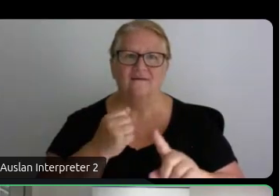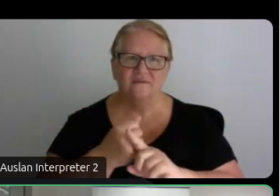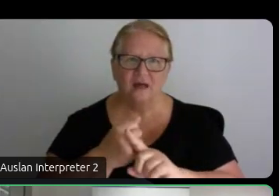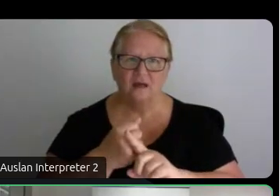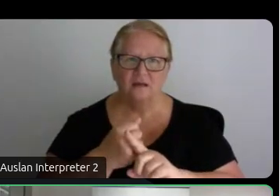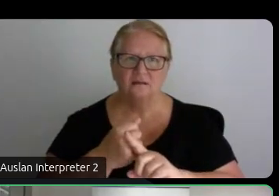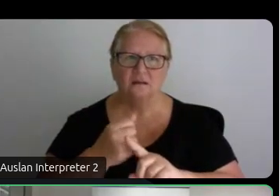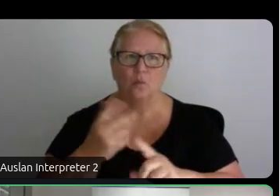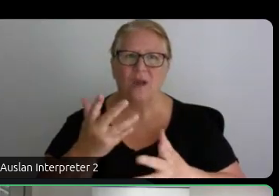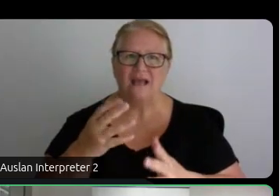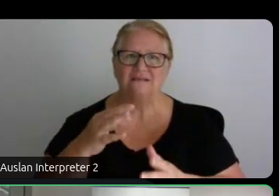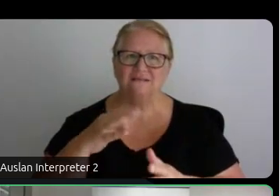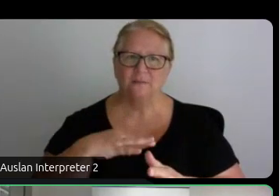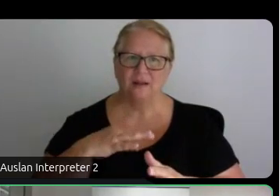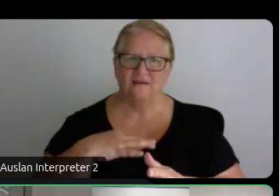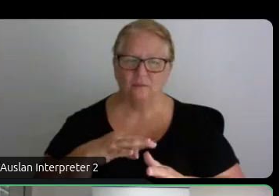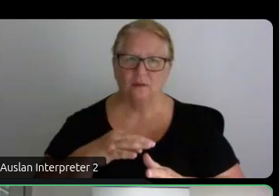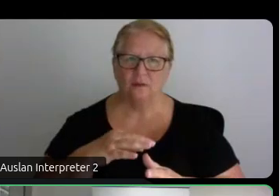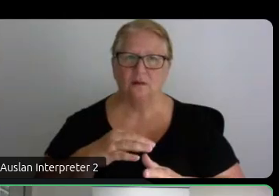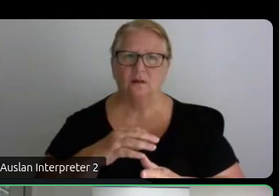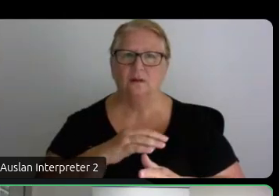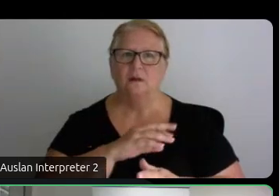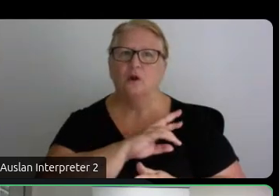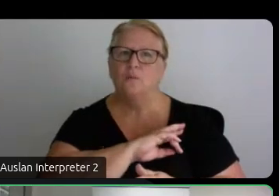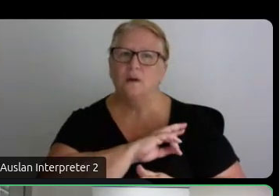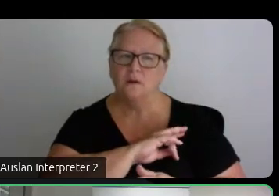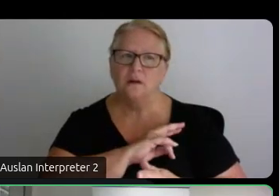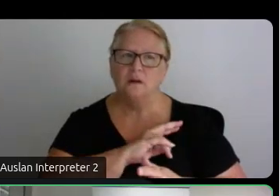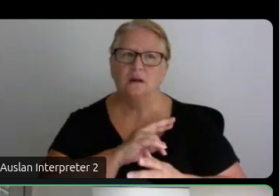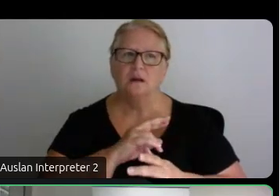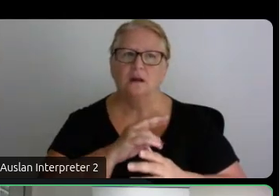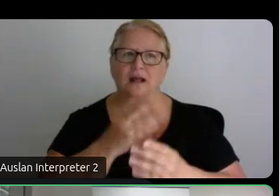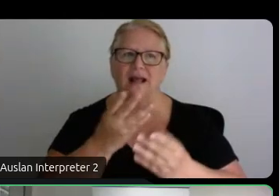for them take account what's reasonable expect informal supports and families to provide and